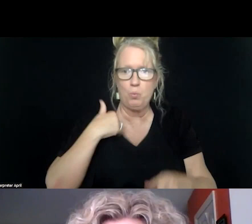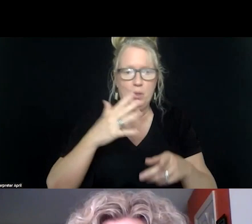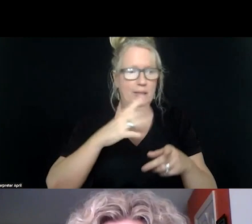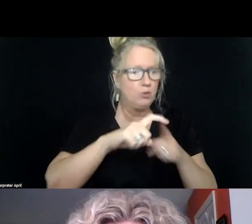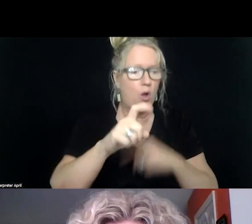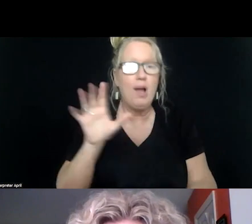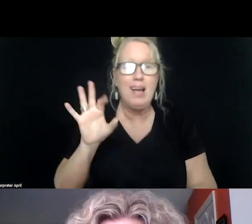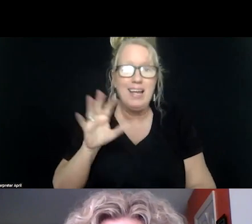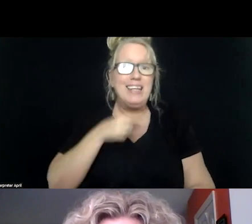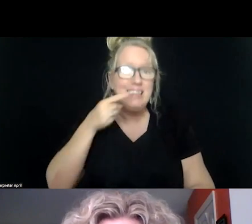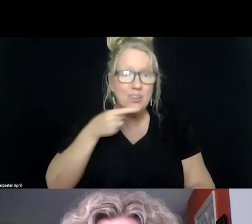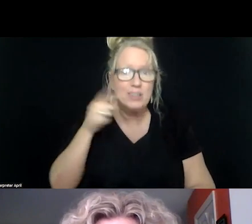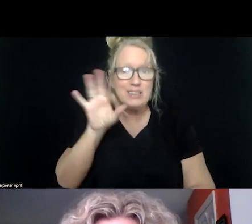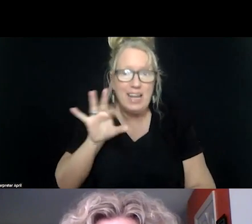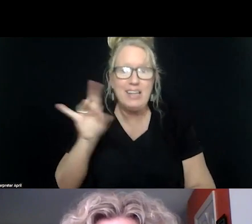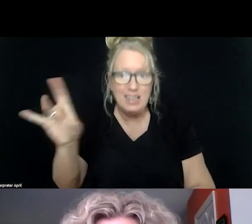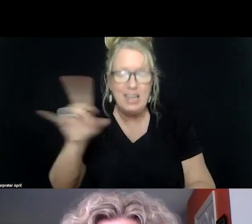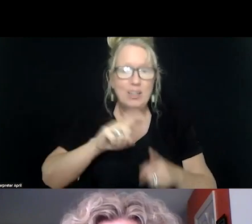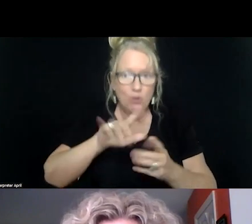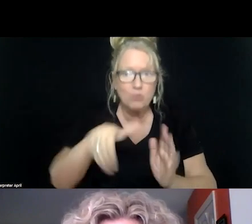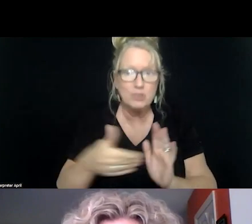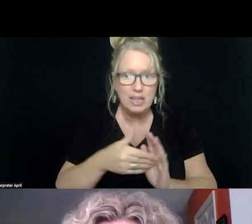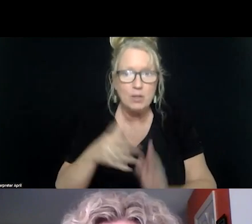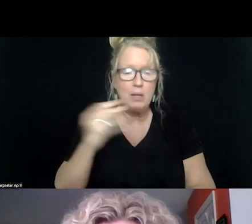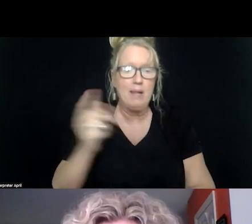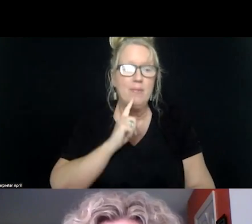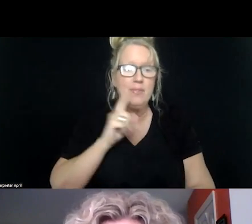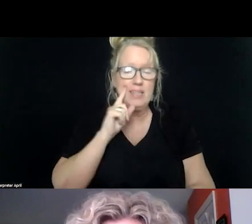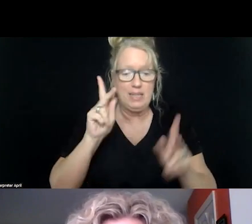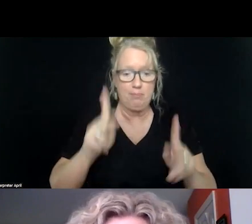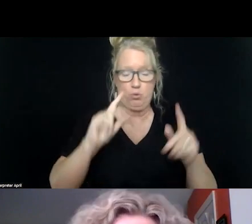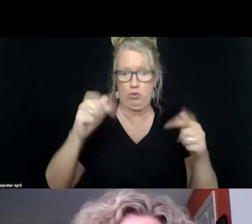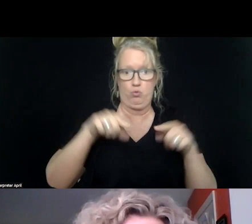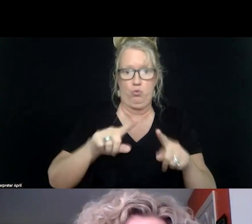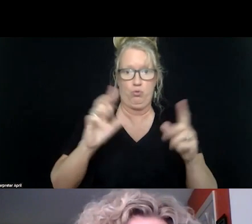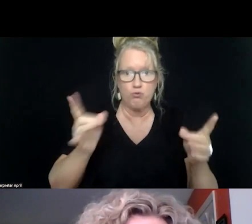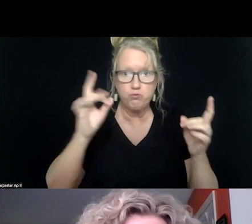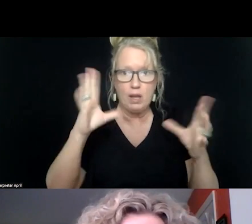988 CALL CENTER AND THE DEAF PERSON IN CRISIS WOULD BE ACCESSING